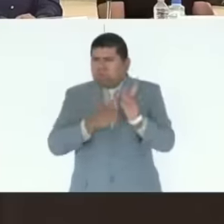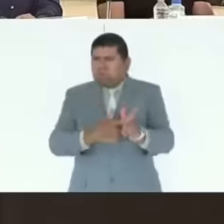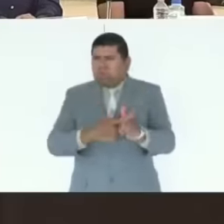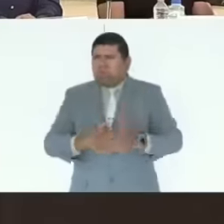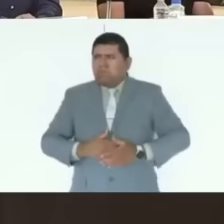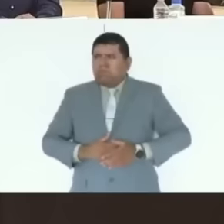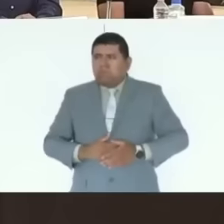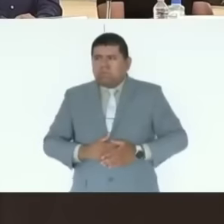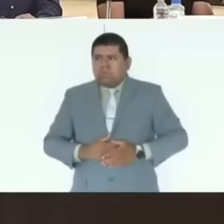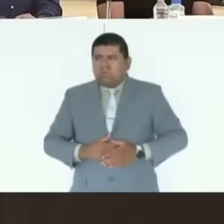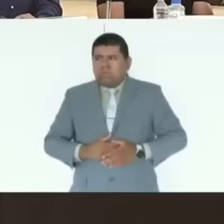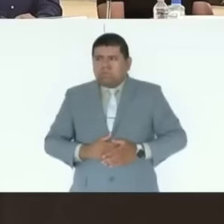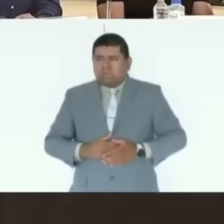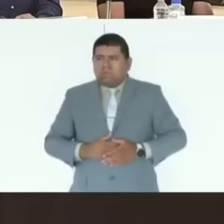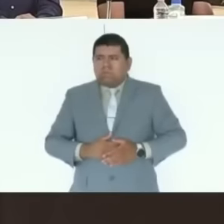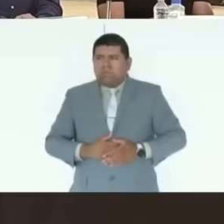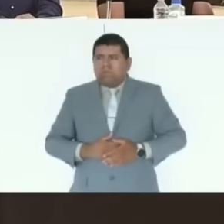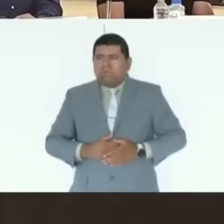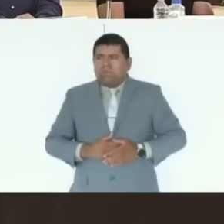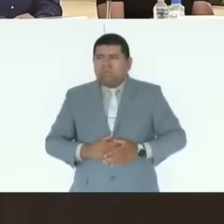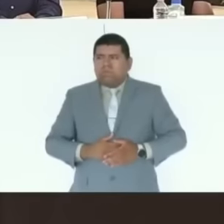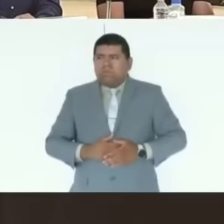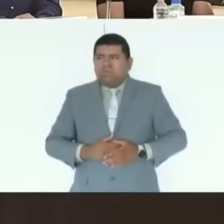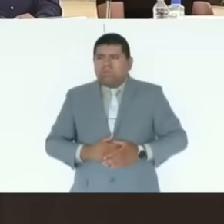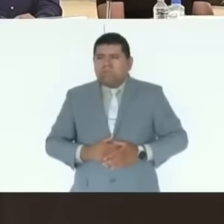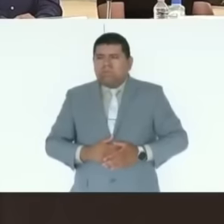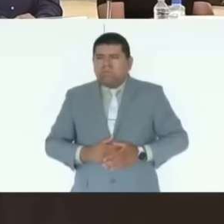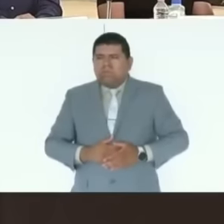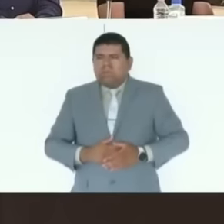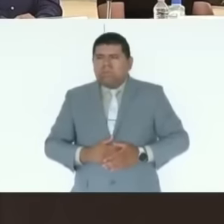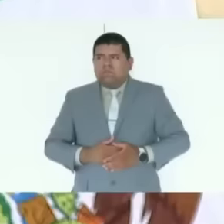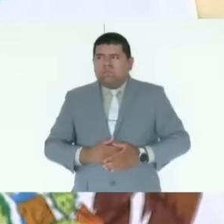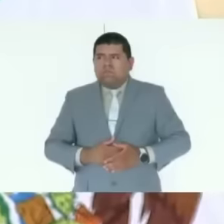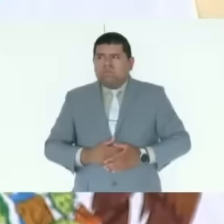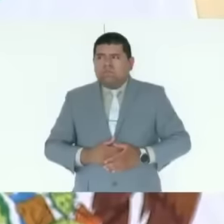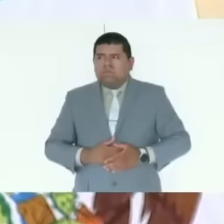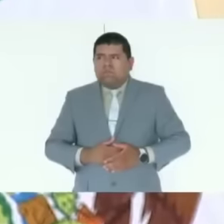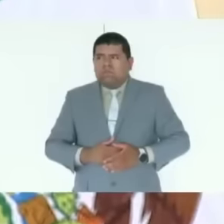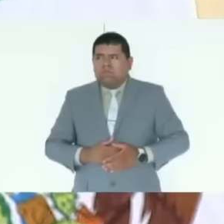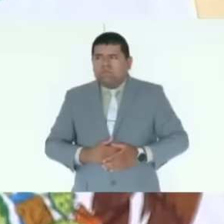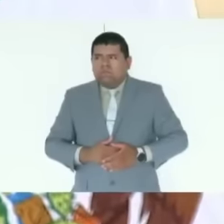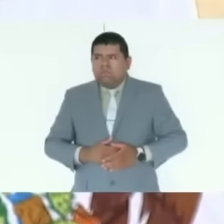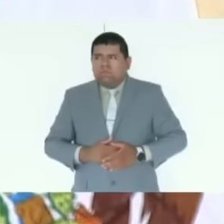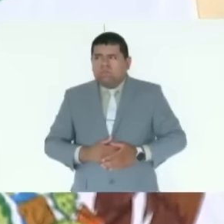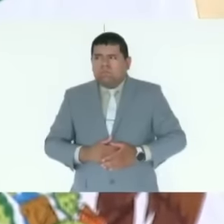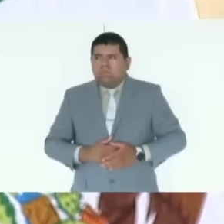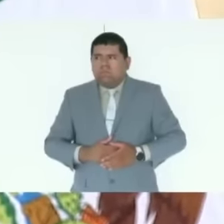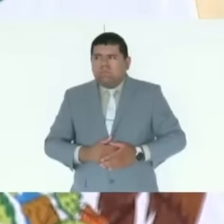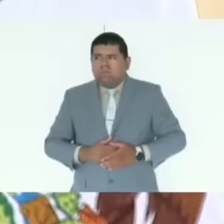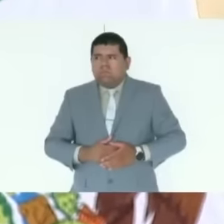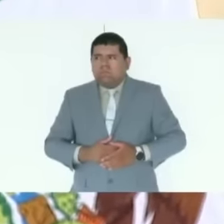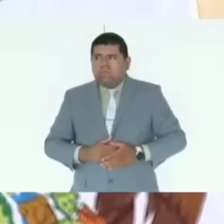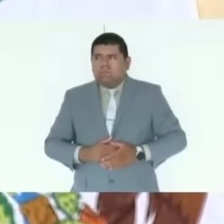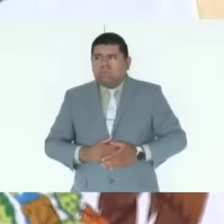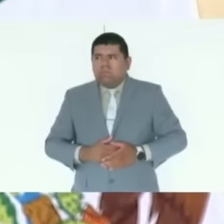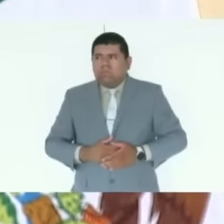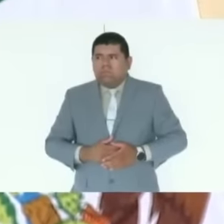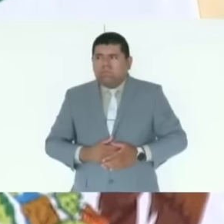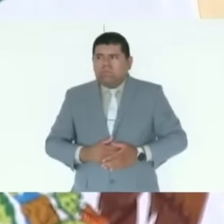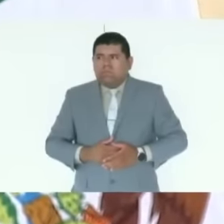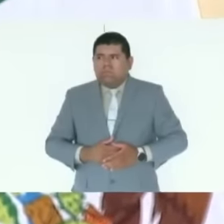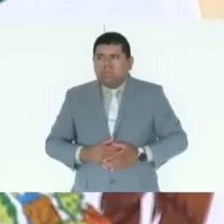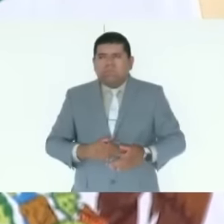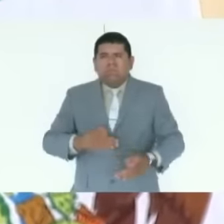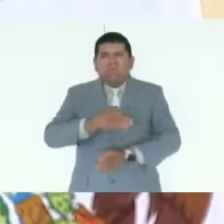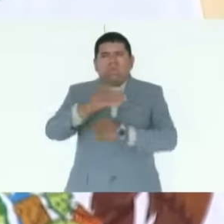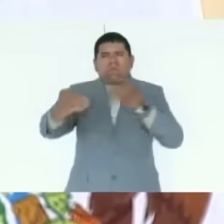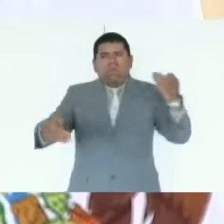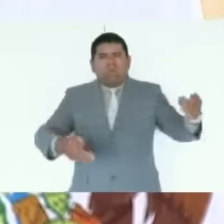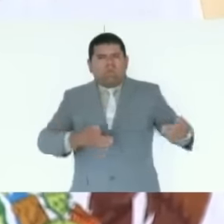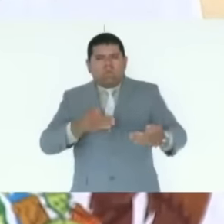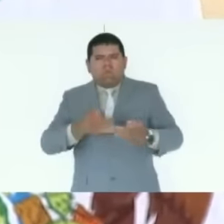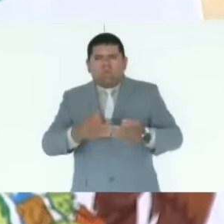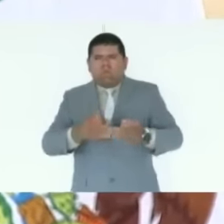we say in our movement, also all the 18 constitutional reforms,